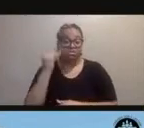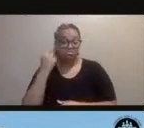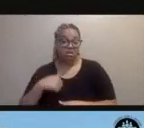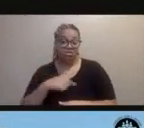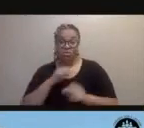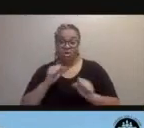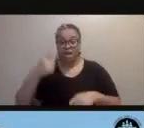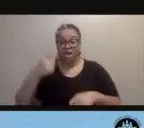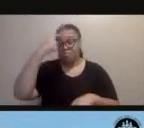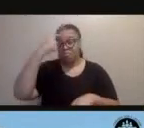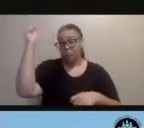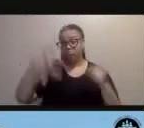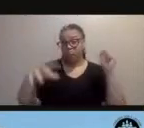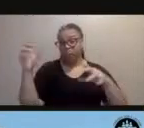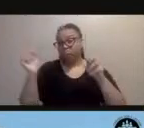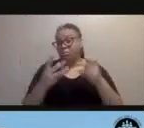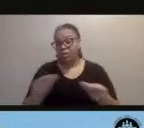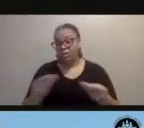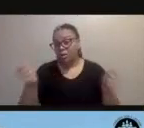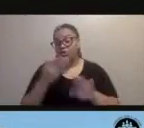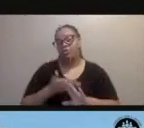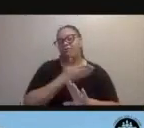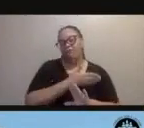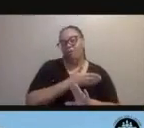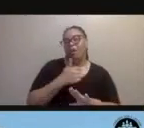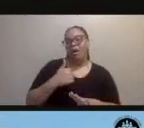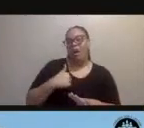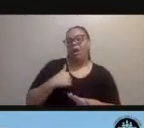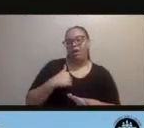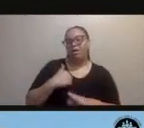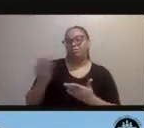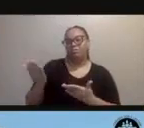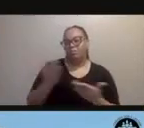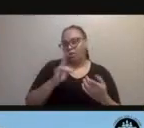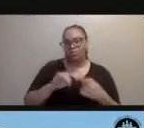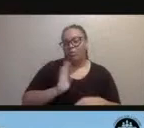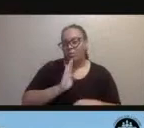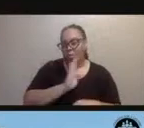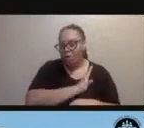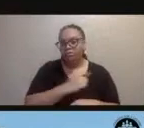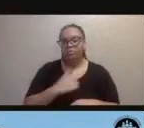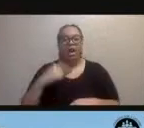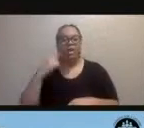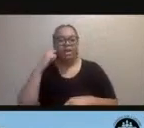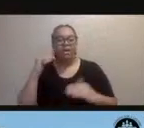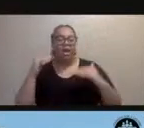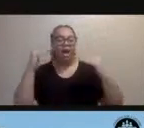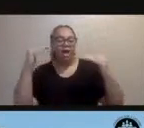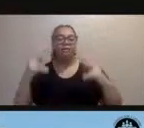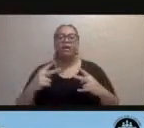WHAT CHALLENGES ARE HAPPENING IN THOSE PARTICULAR SCHOOLS AND